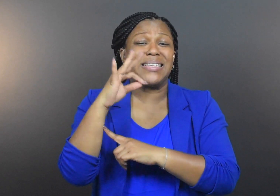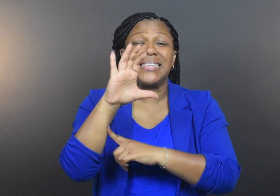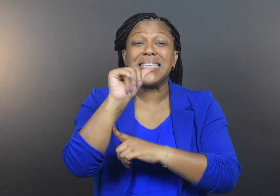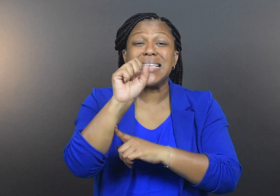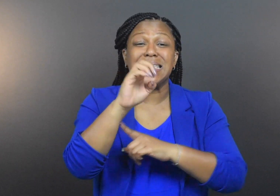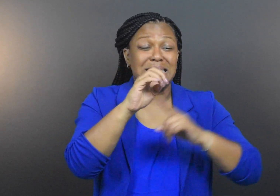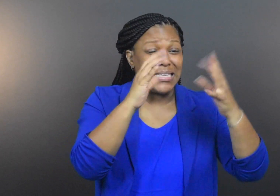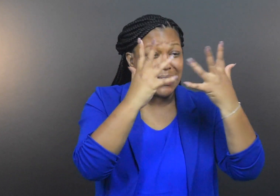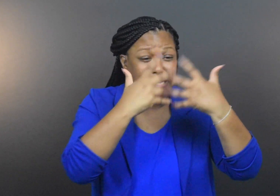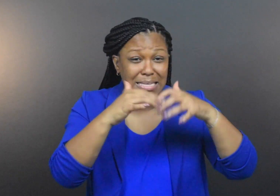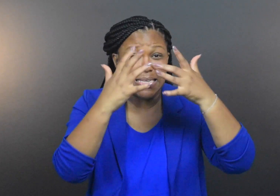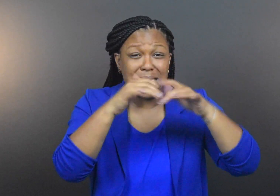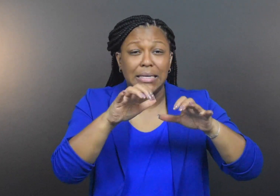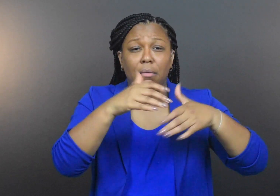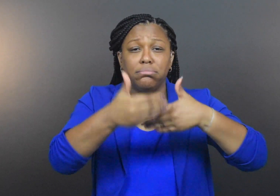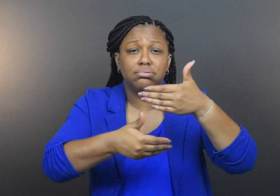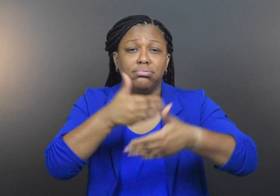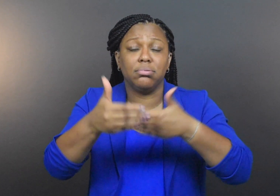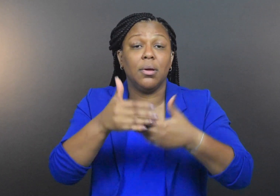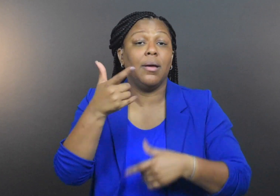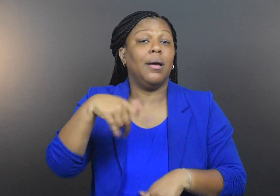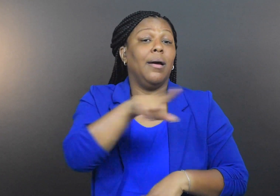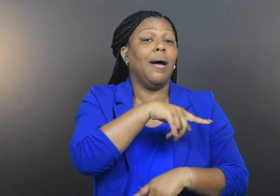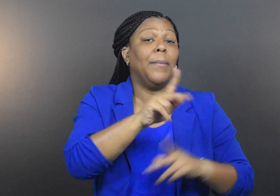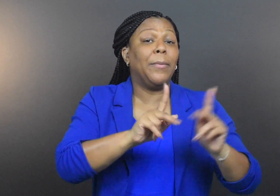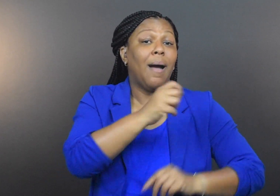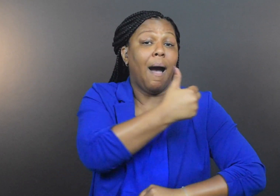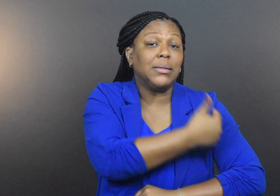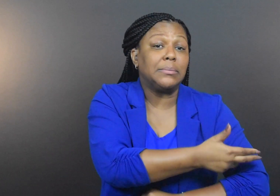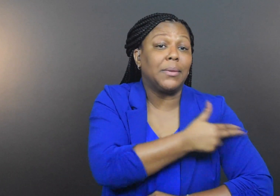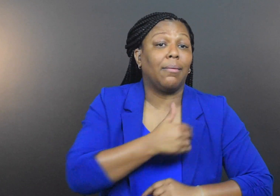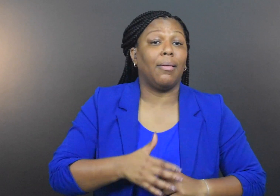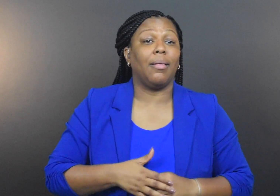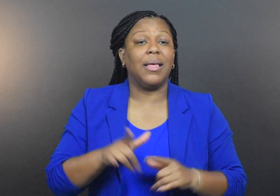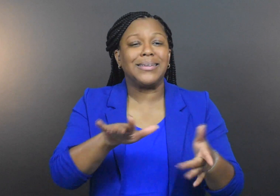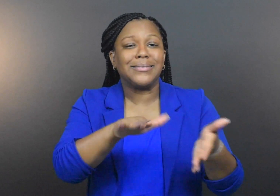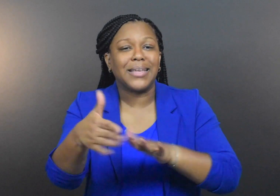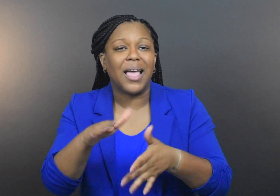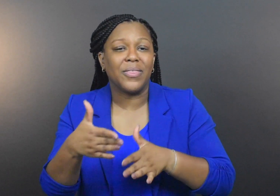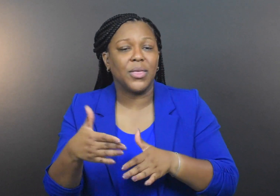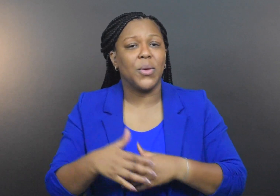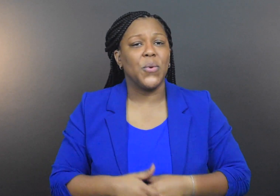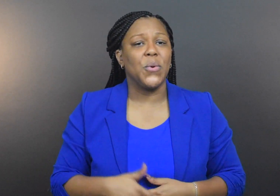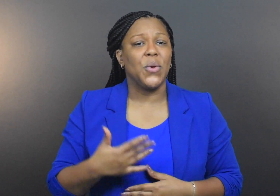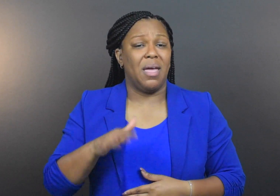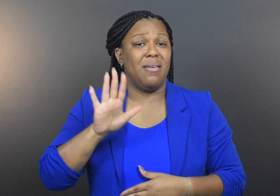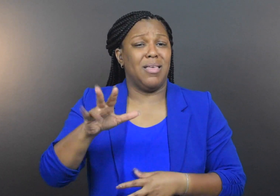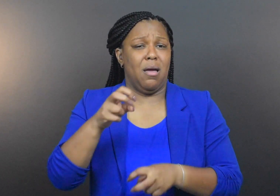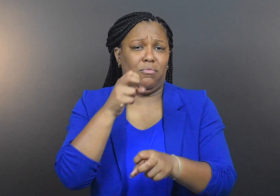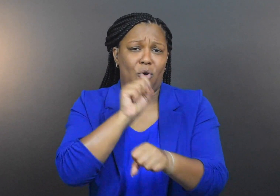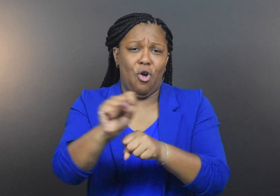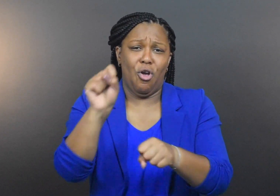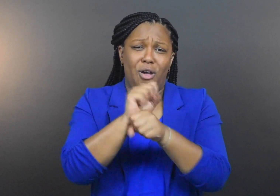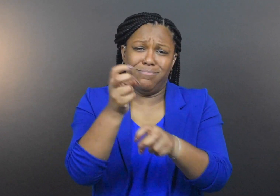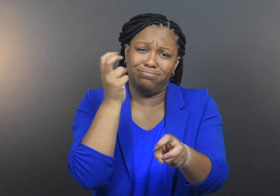hospitalizations, and deaths. The hardships they had endured